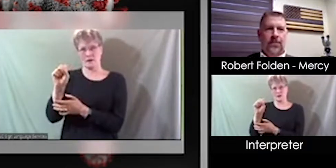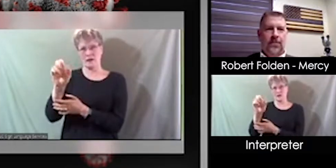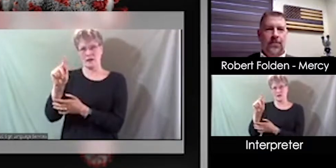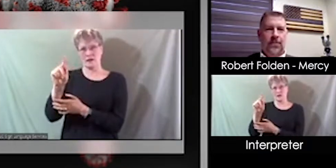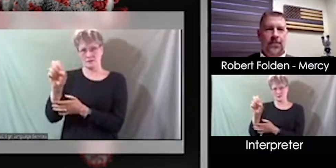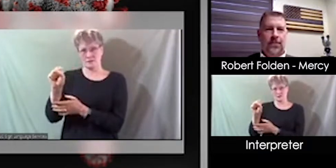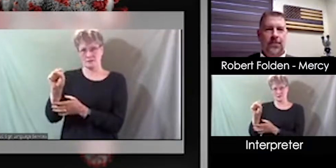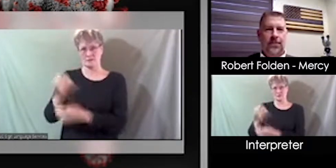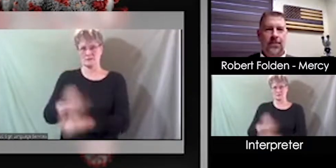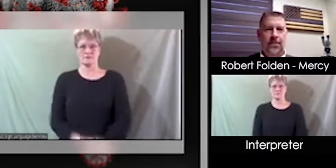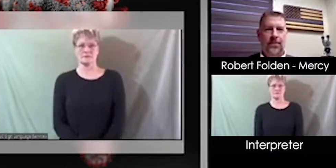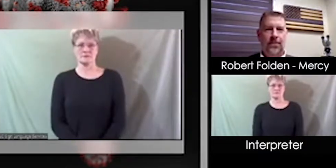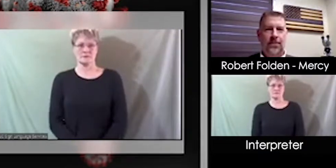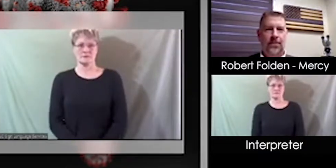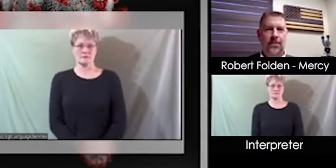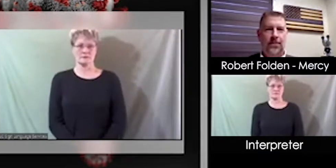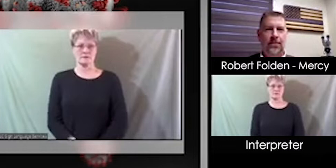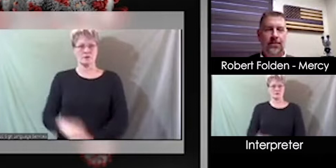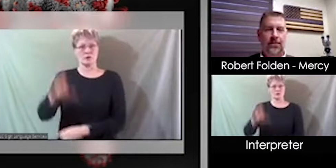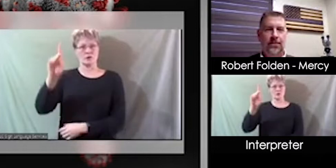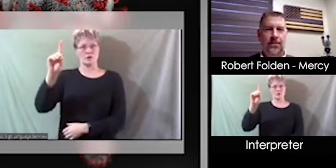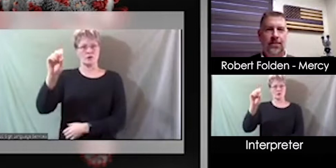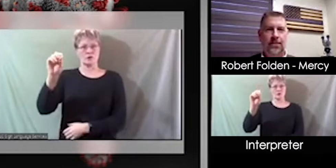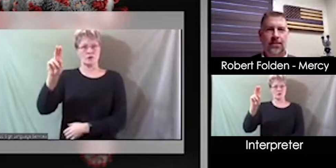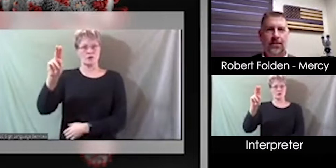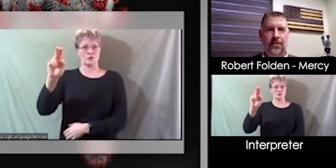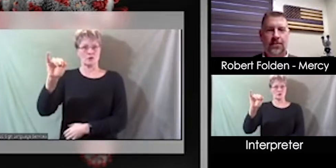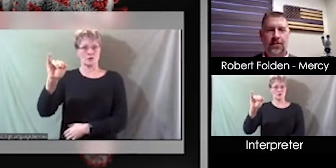I have a question. Okay let's go ahead.